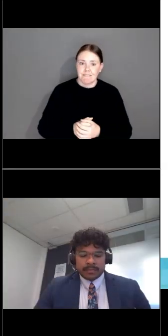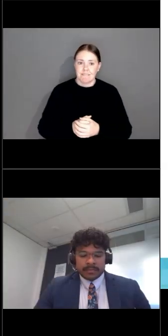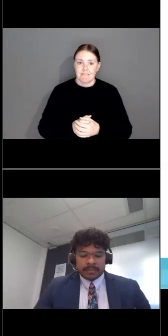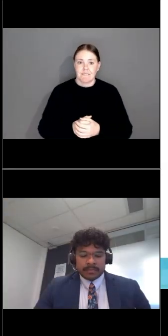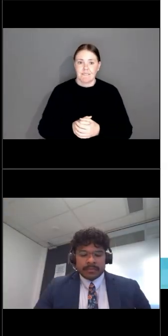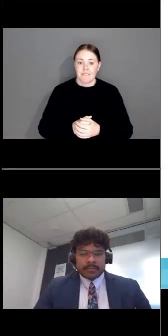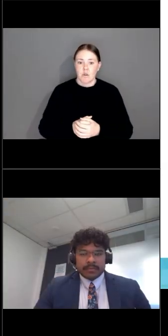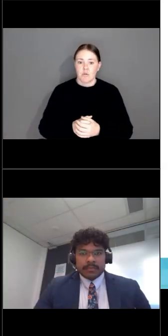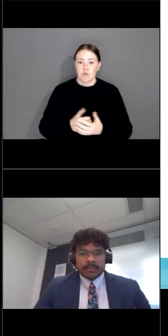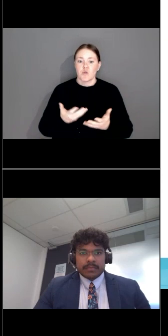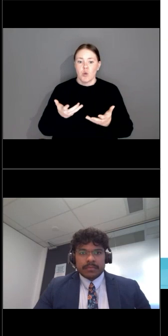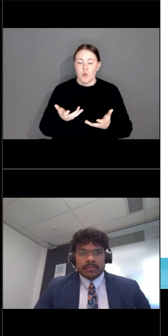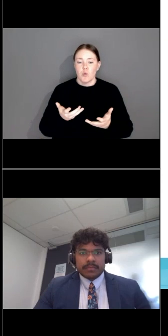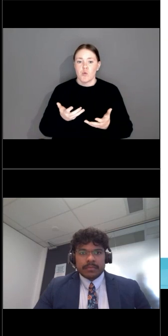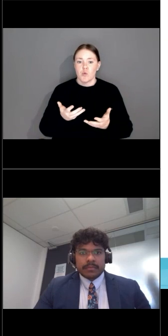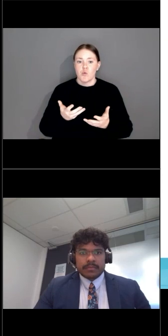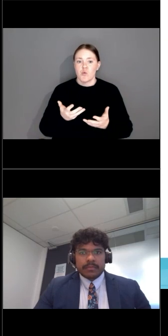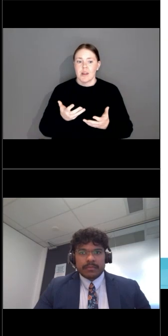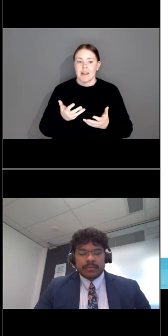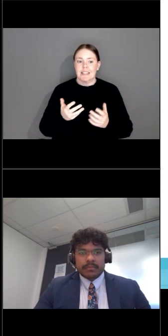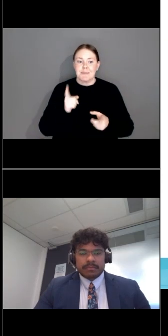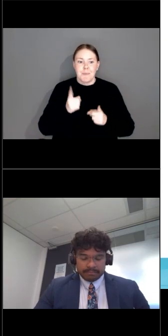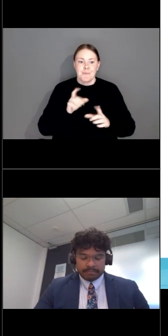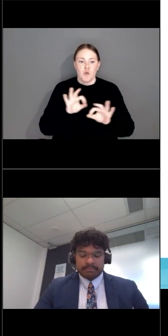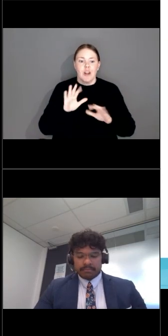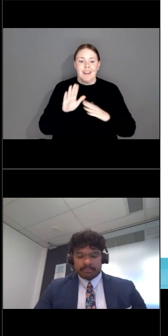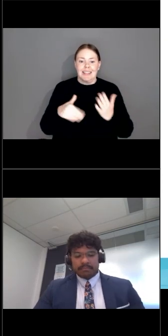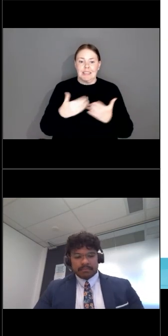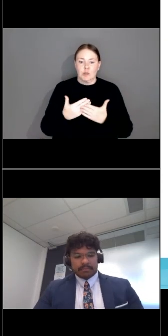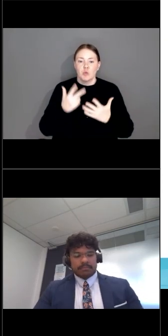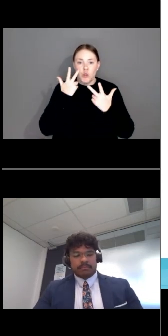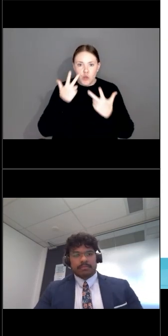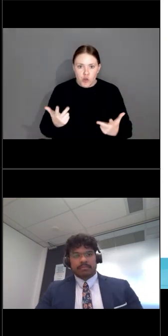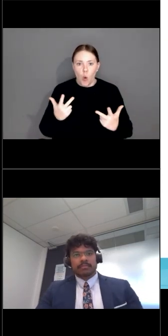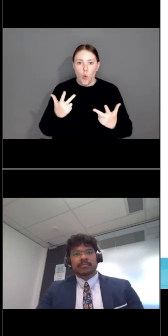line to them they actually understand it so I think that's a really Valid Point too it's that